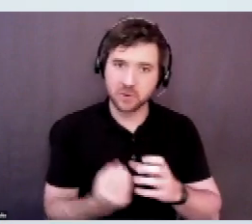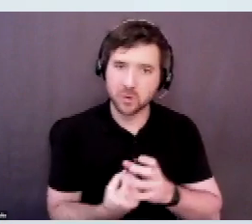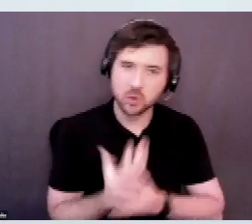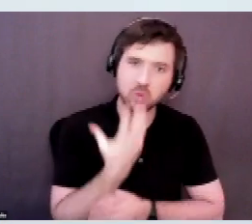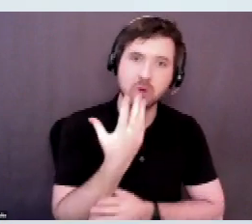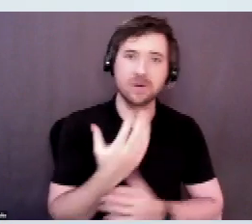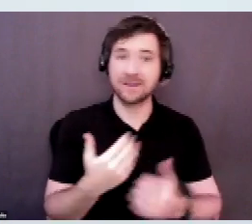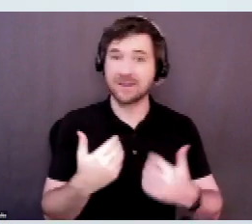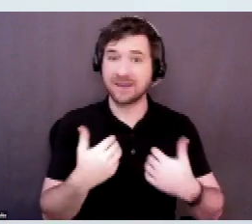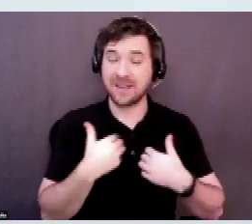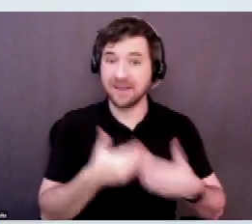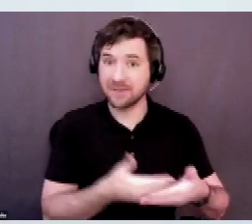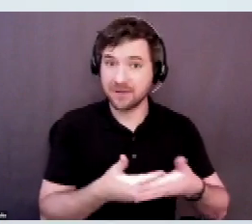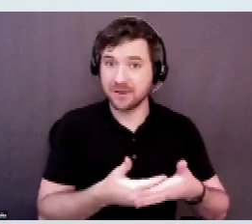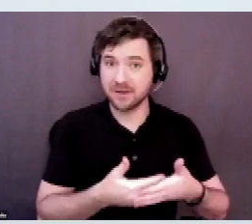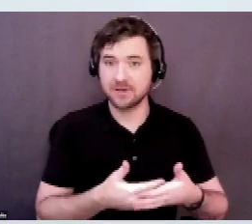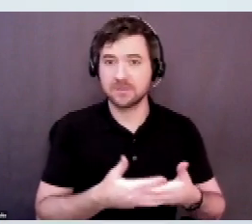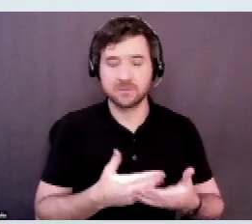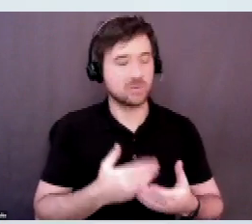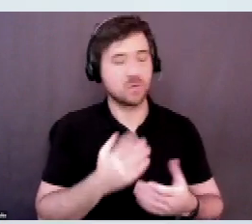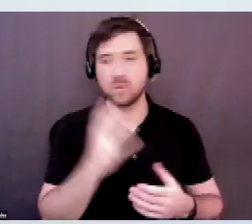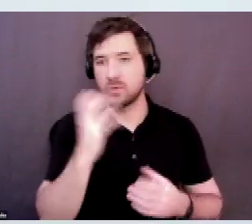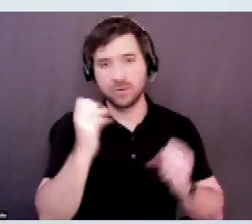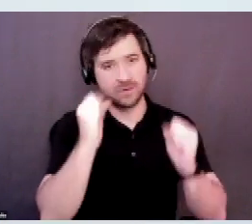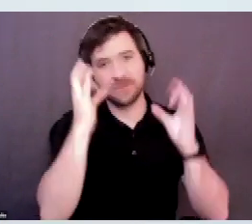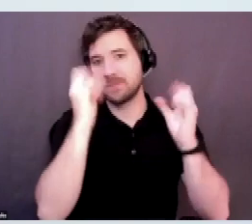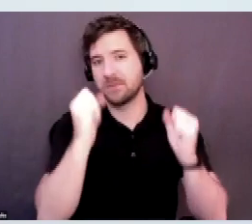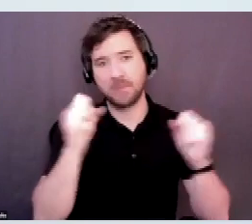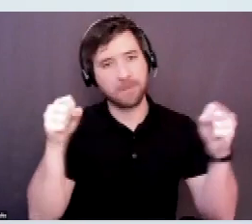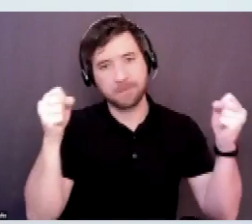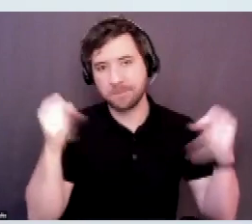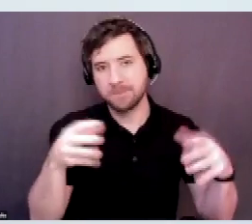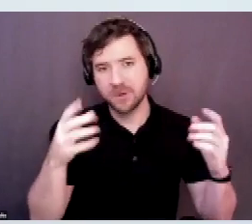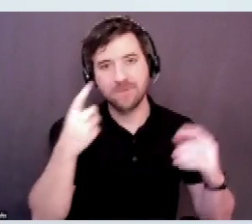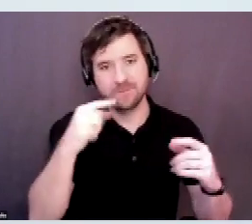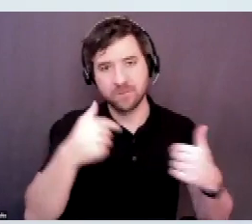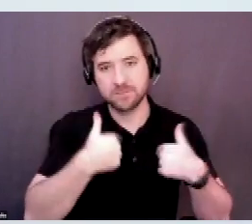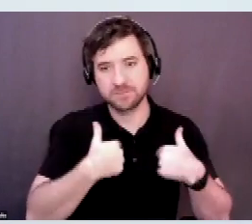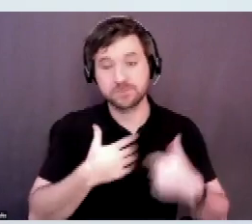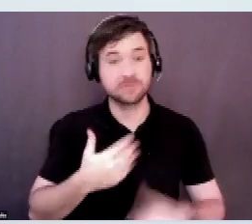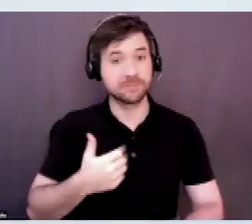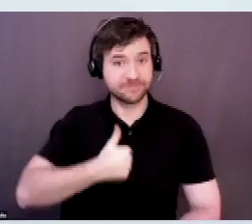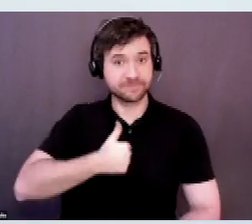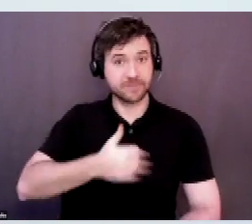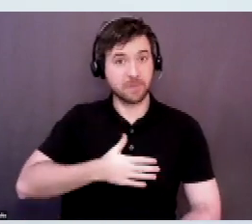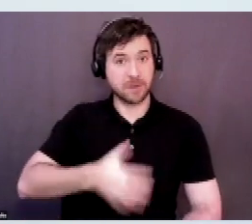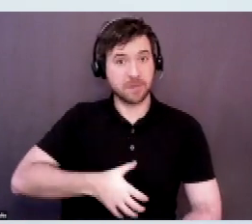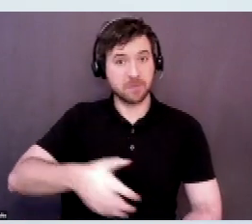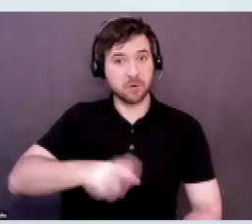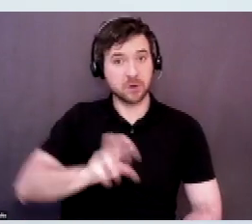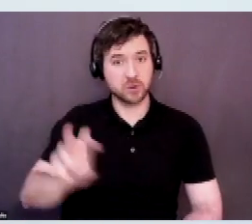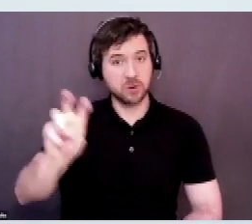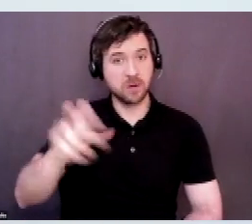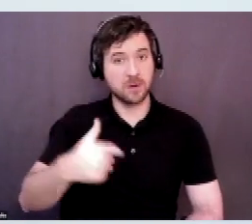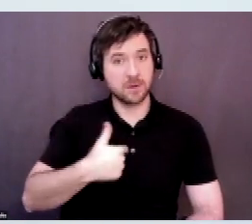has been quite a miracle for me. Myself. My pregnancy journey, my husband and I were married,